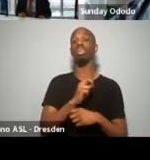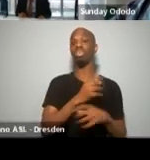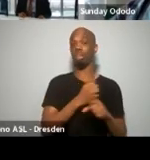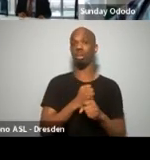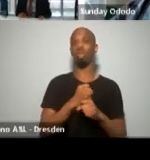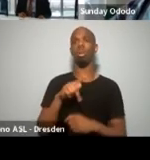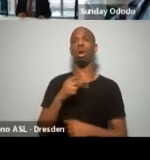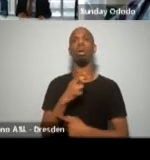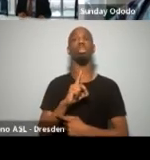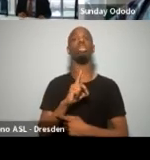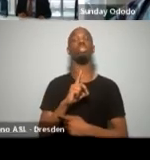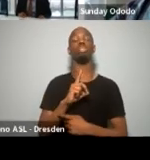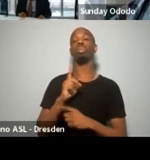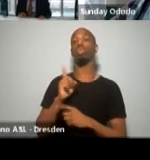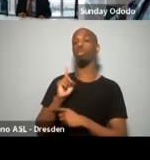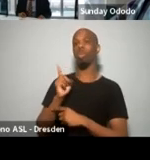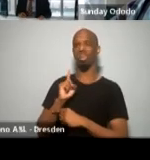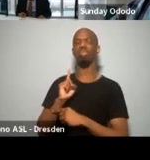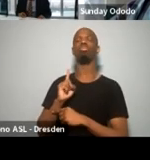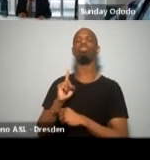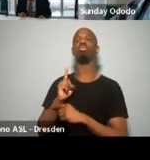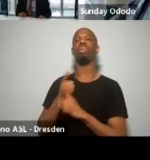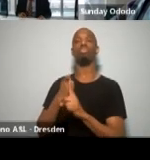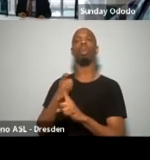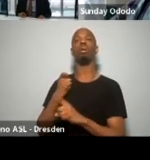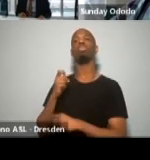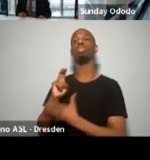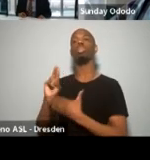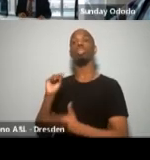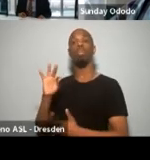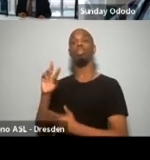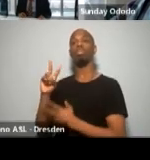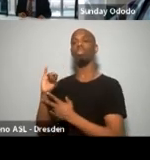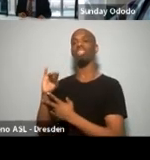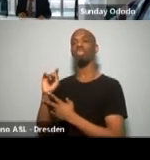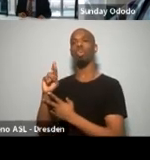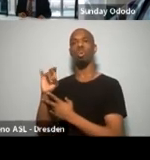in Canada. He is an applied theater practitioner with a decade